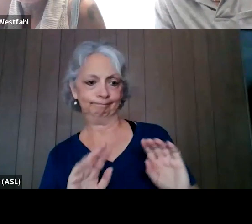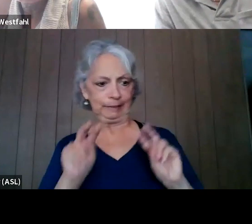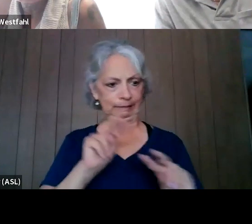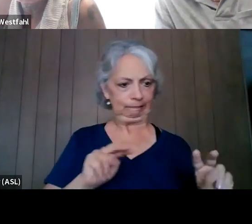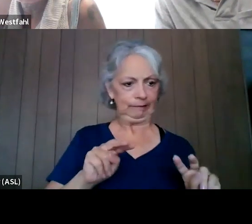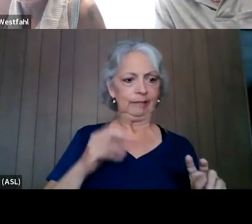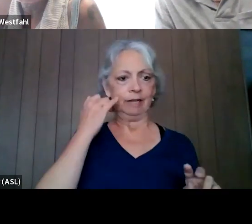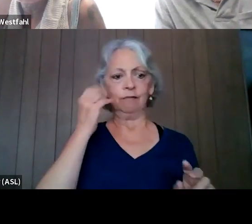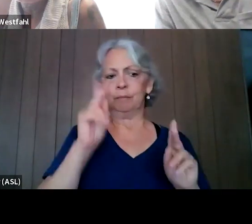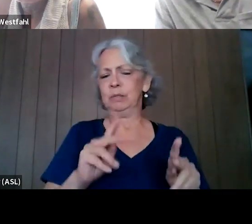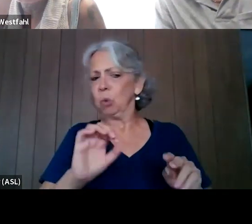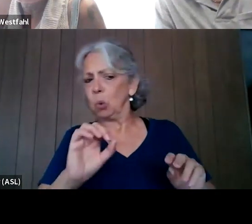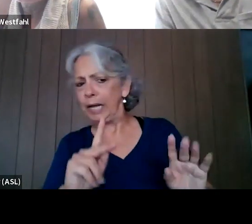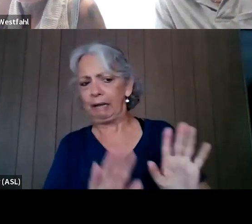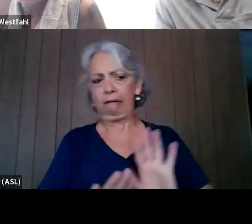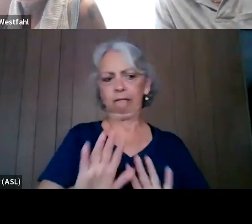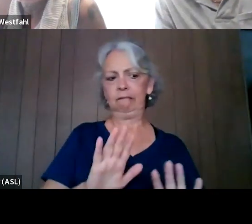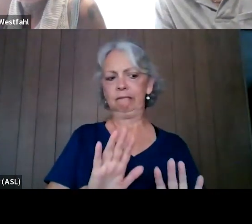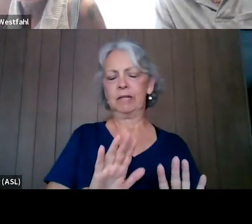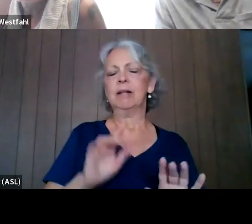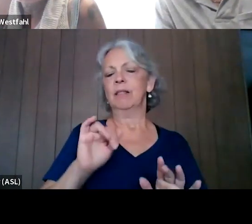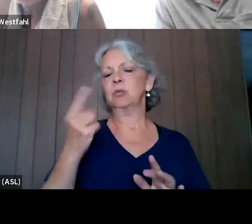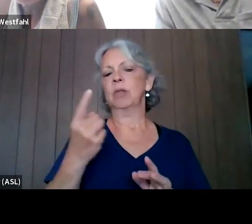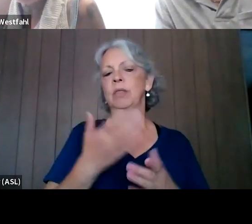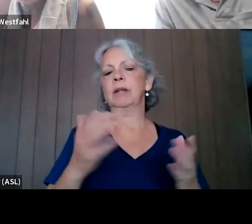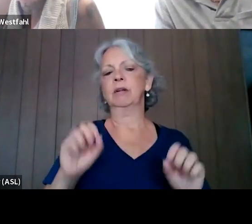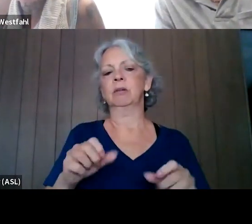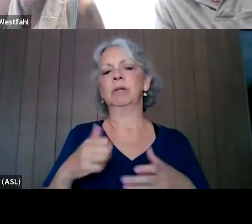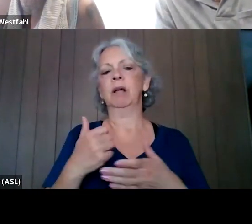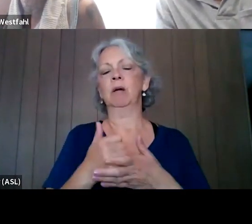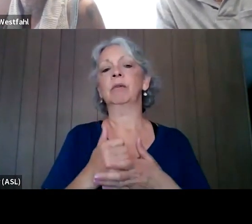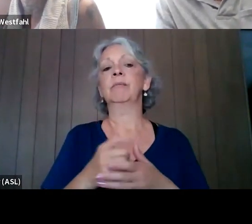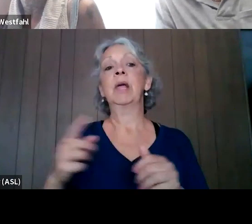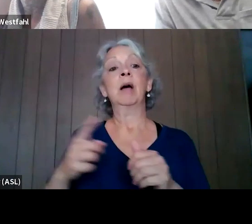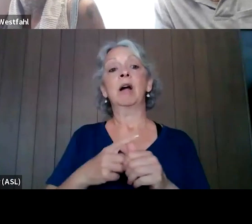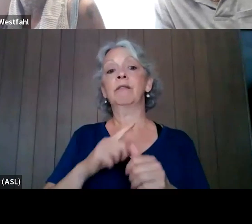and it definitely is one of the things that can be quite helpful. So the first question that we had,